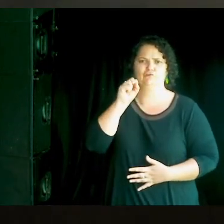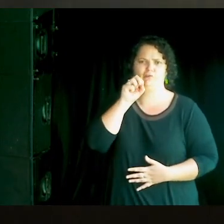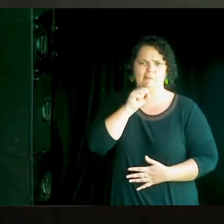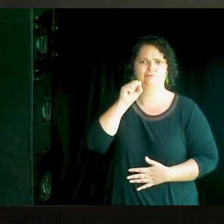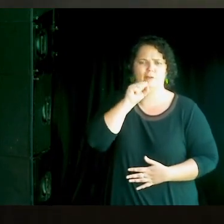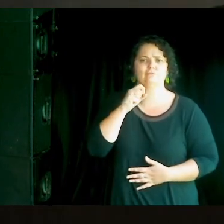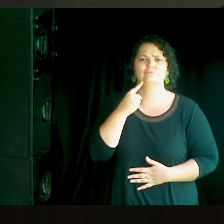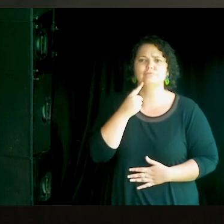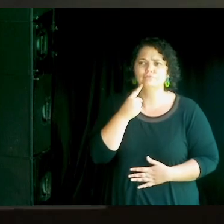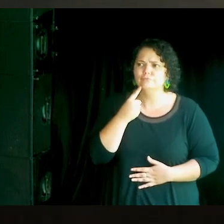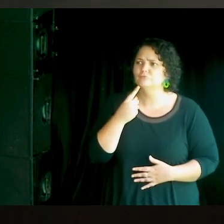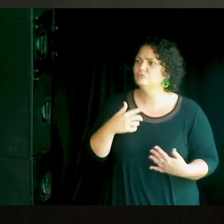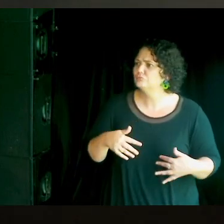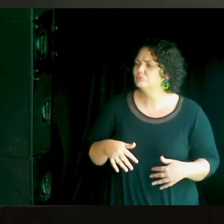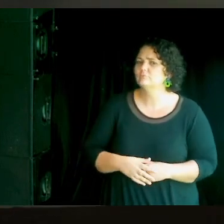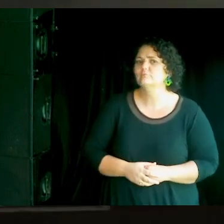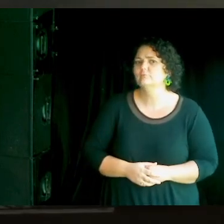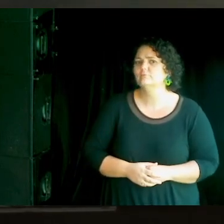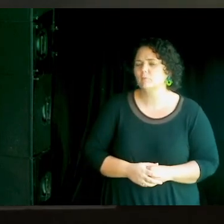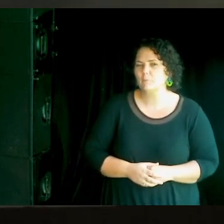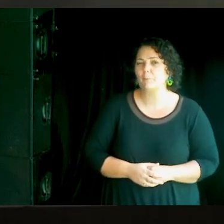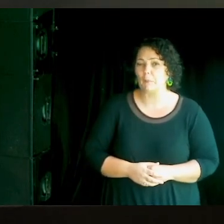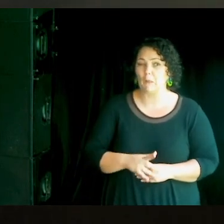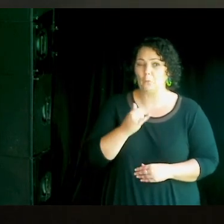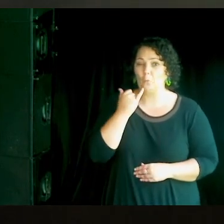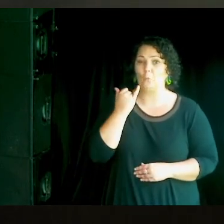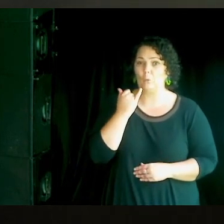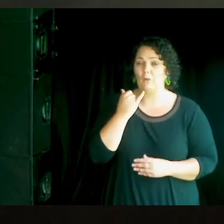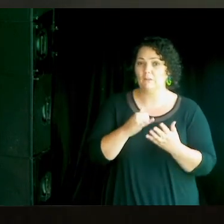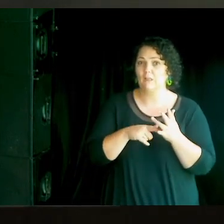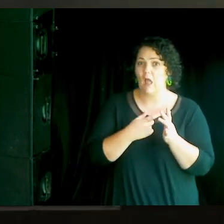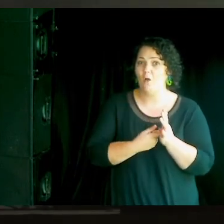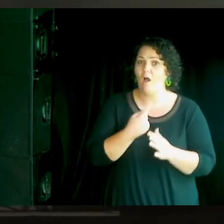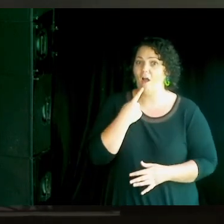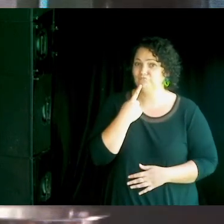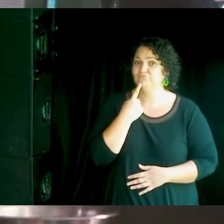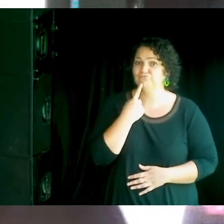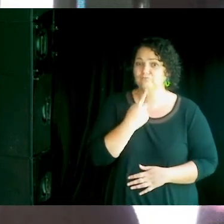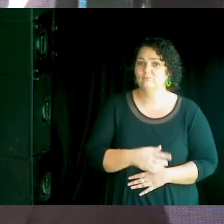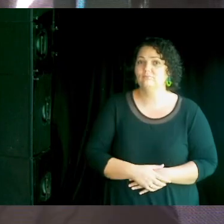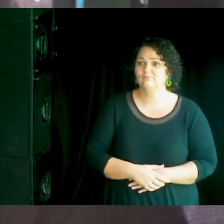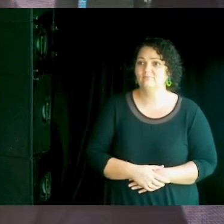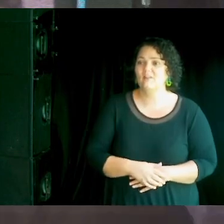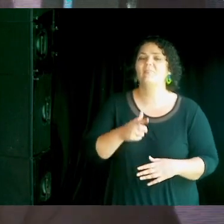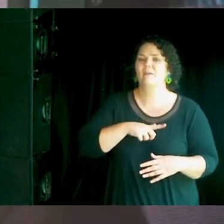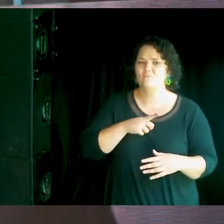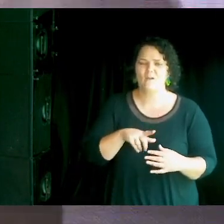and it's very very sour it does yes it is very sour that is why it's very good with the seafood